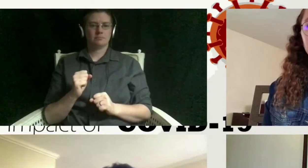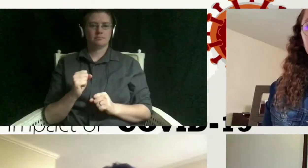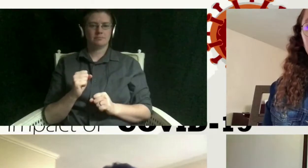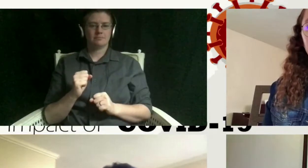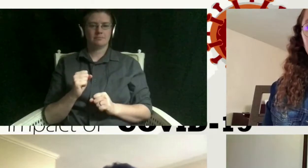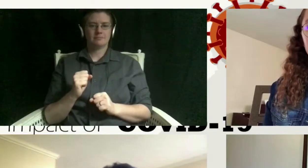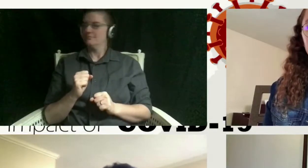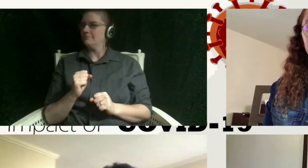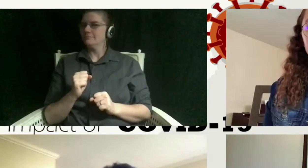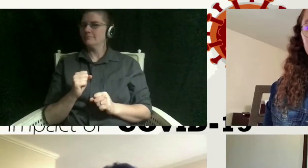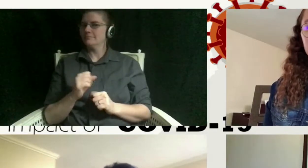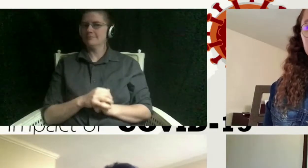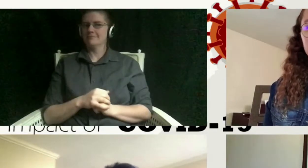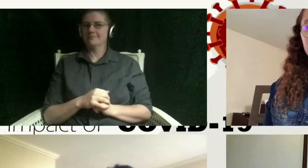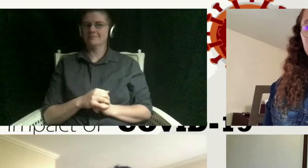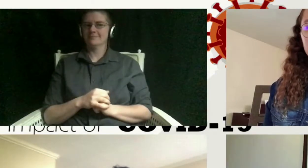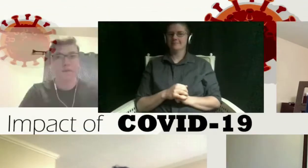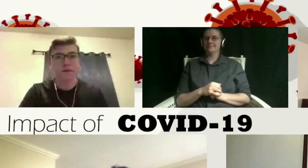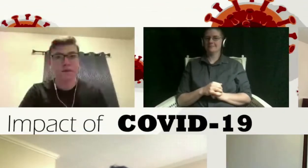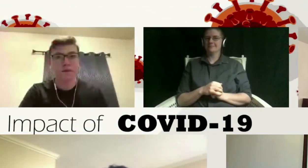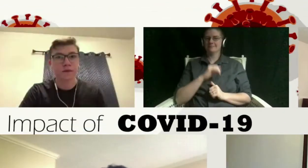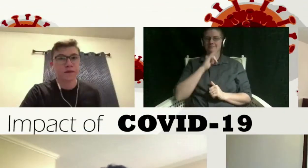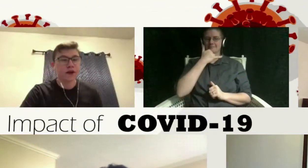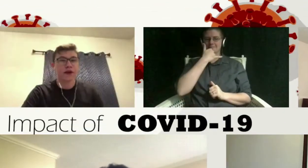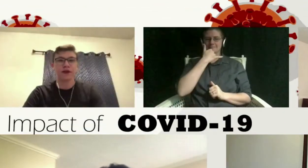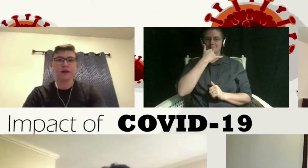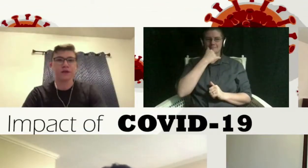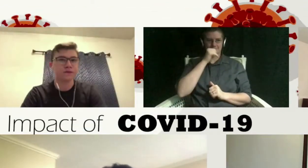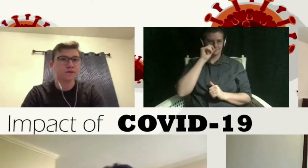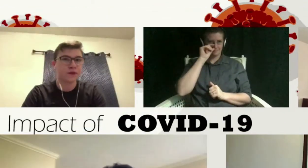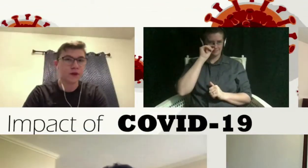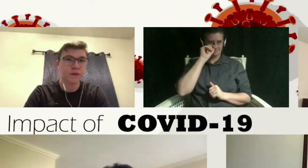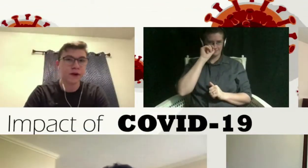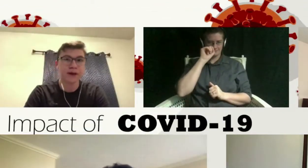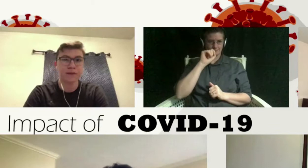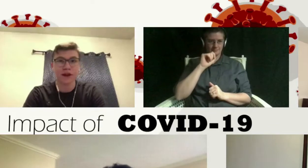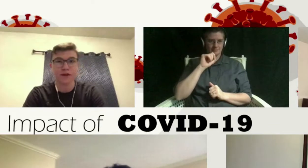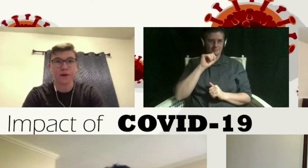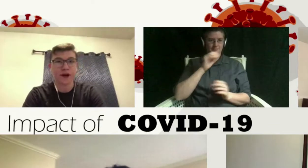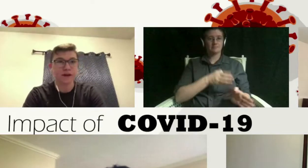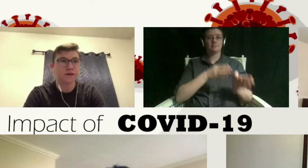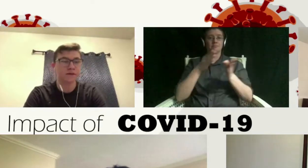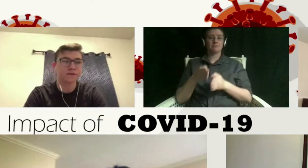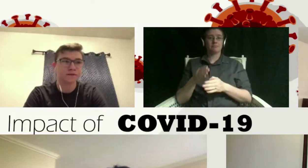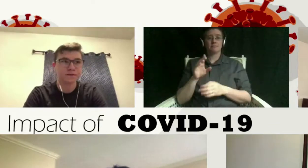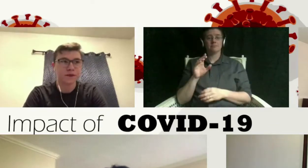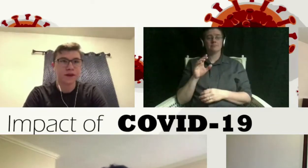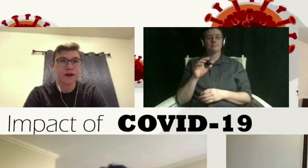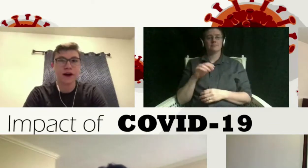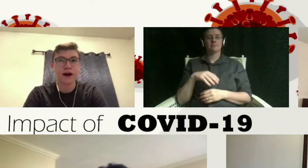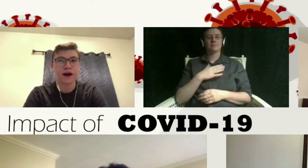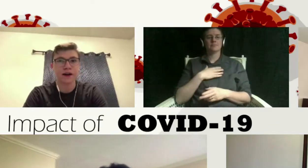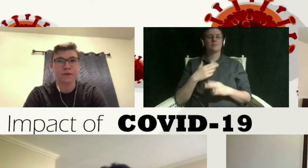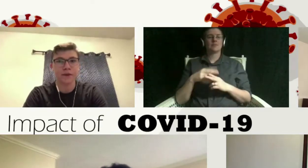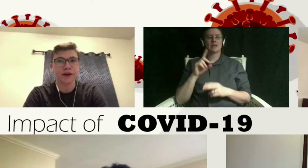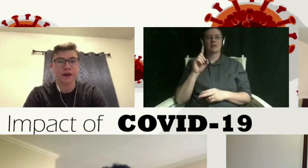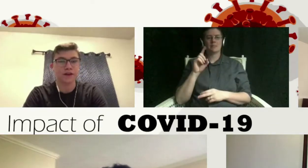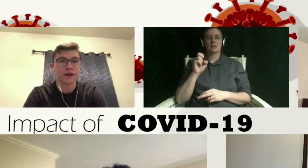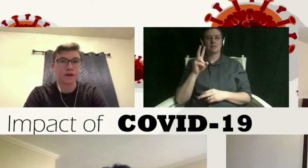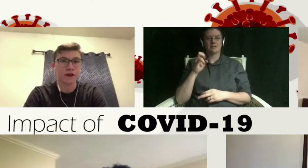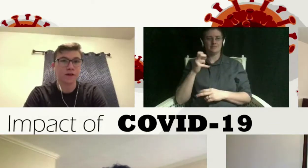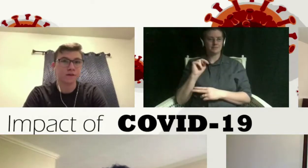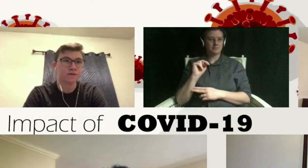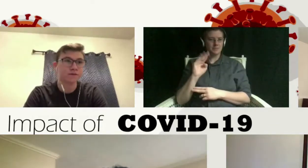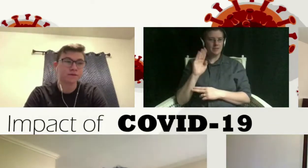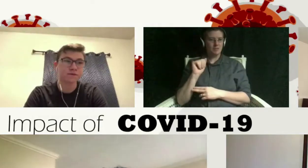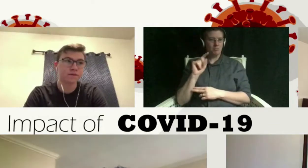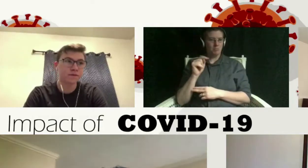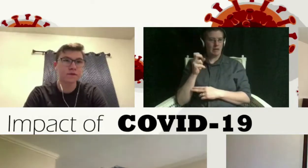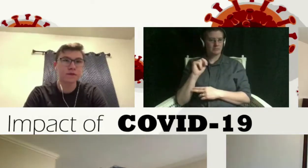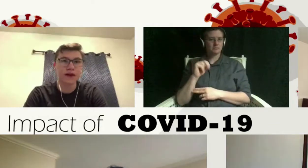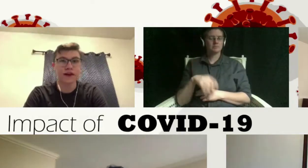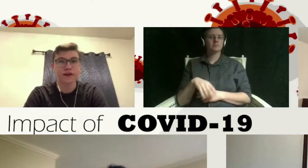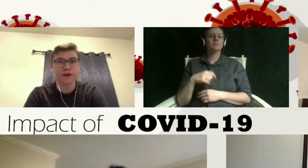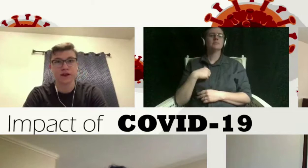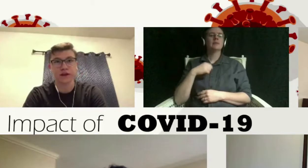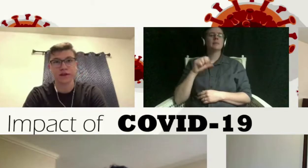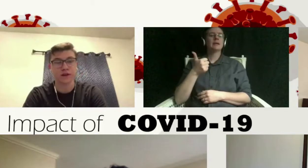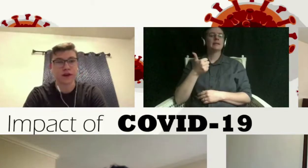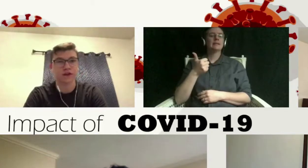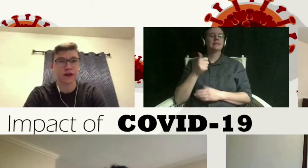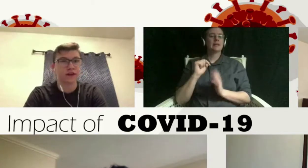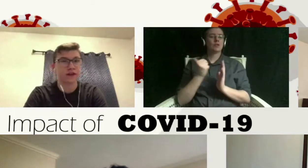oh oh that's not good my name is devin batten i'm in 10th grade and i live in las vegas nevada